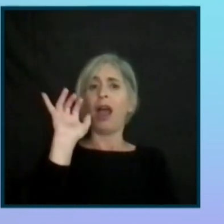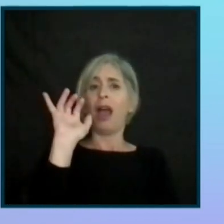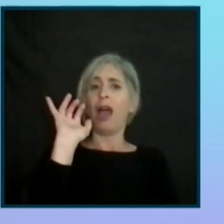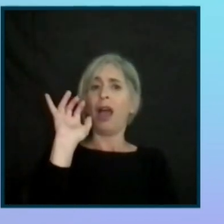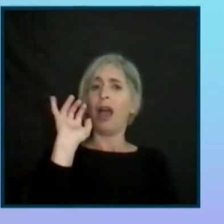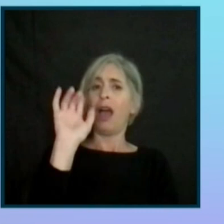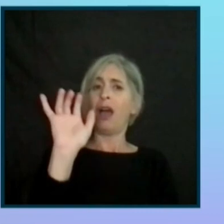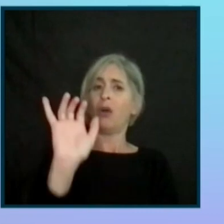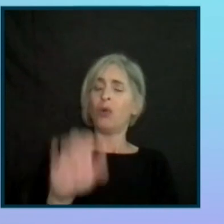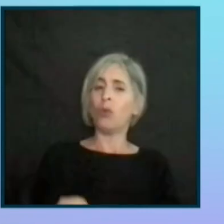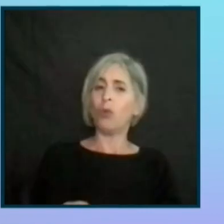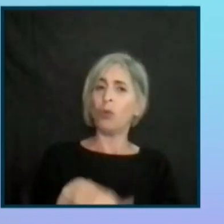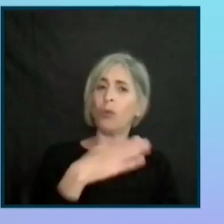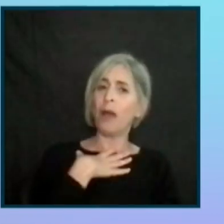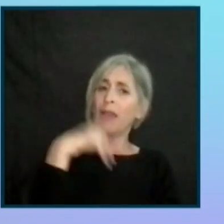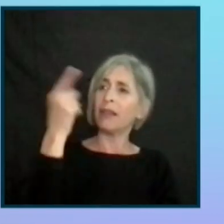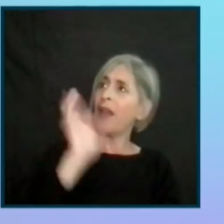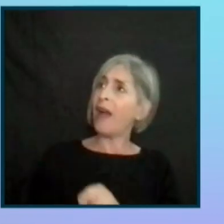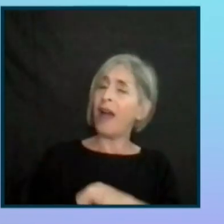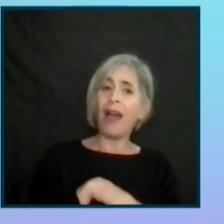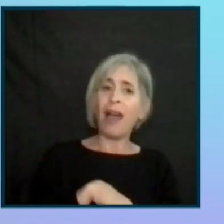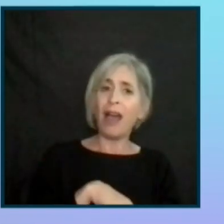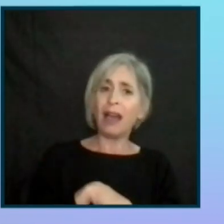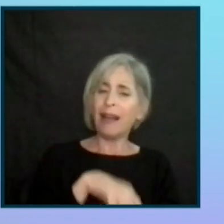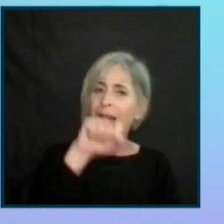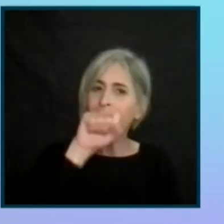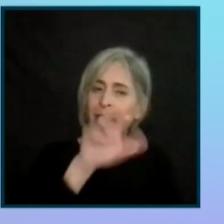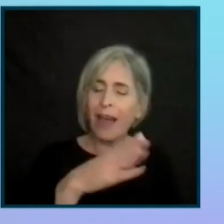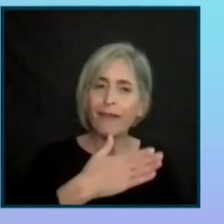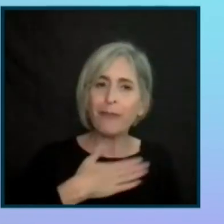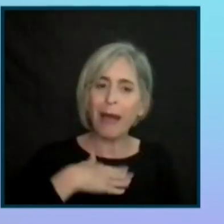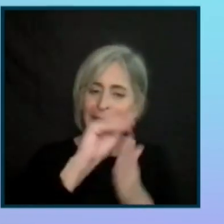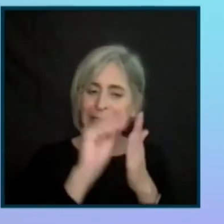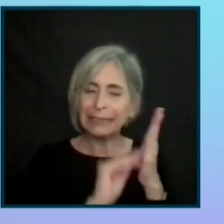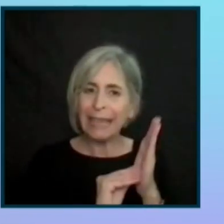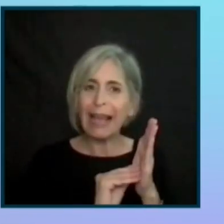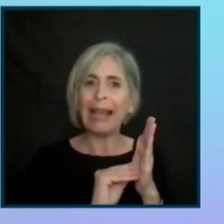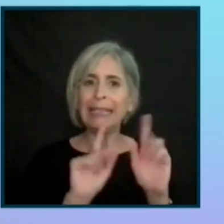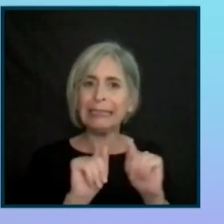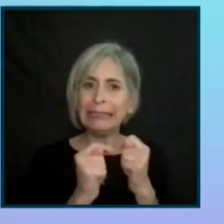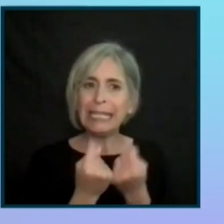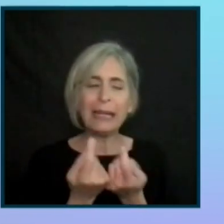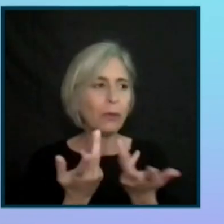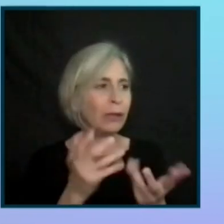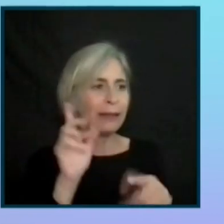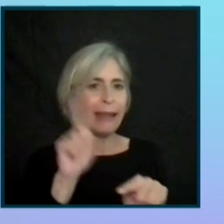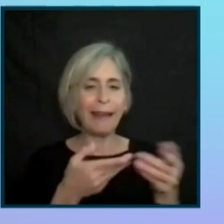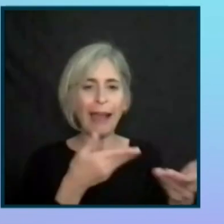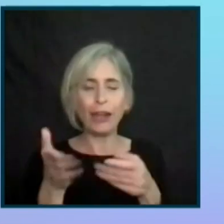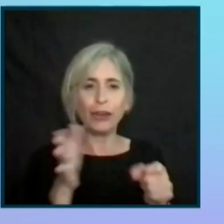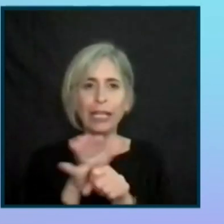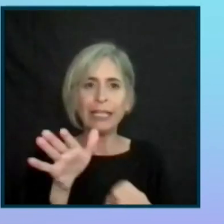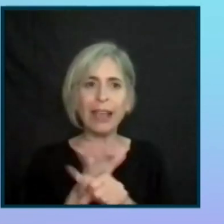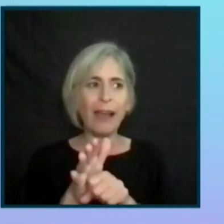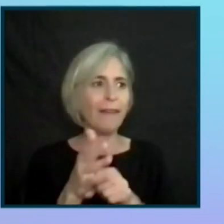oh my God, I love my design team, we can't hire people that have accessibility knowhow,